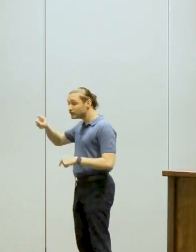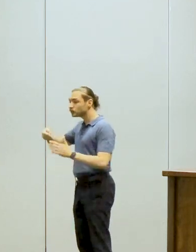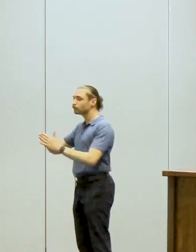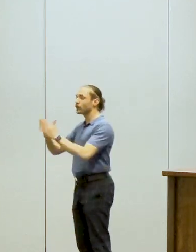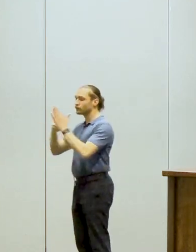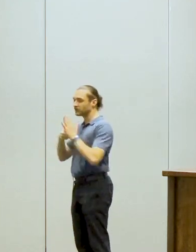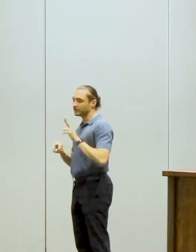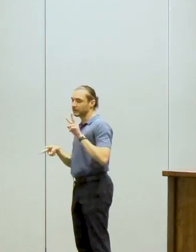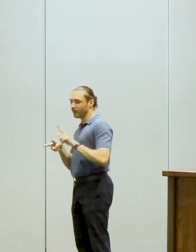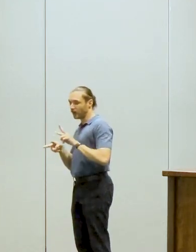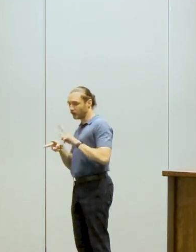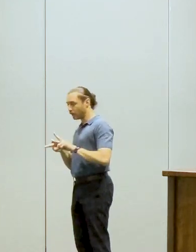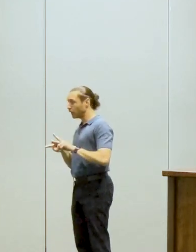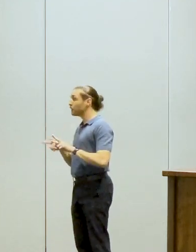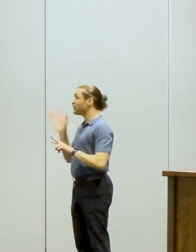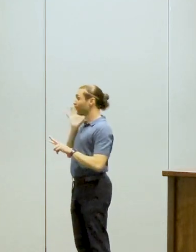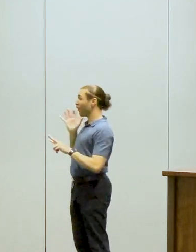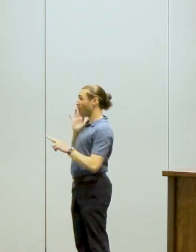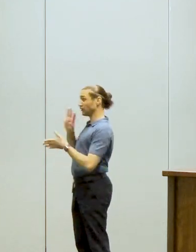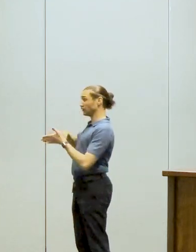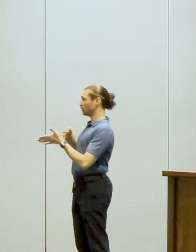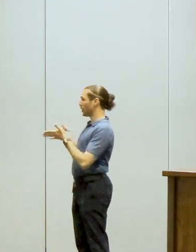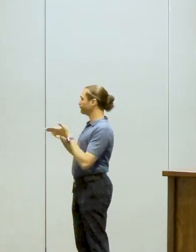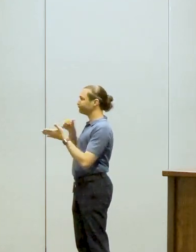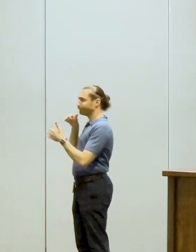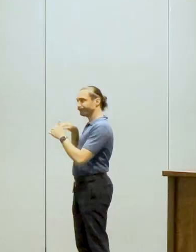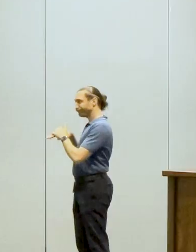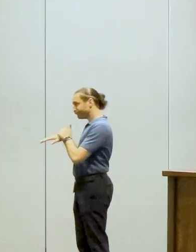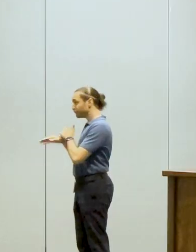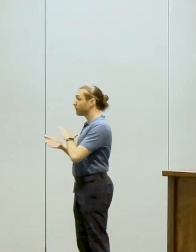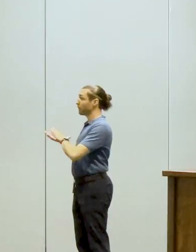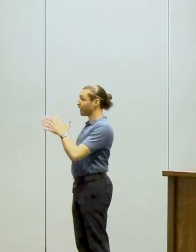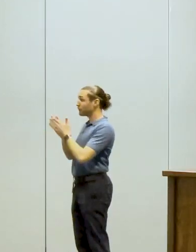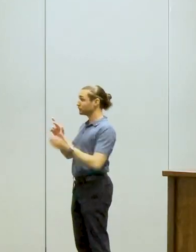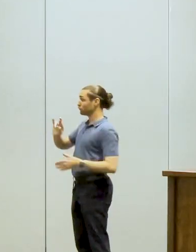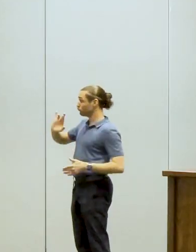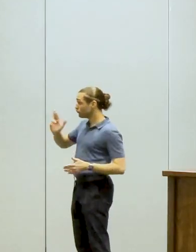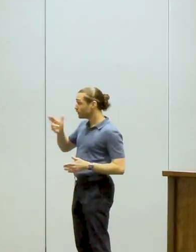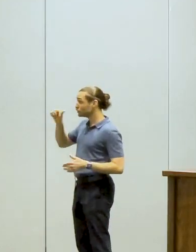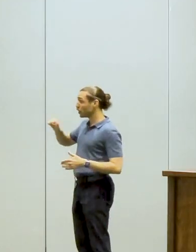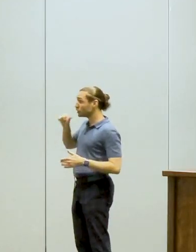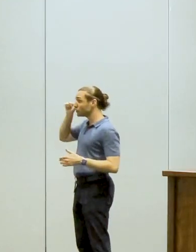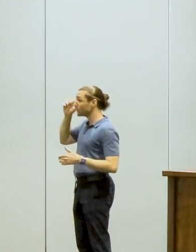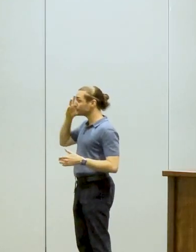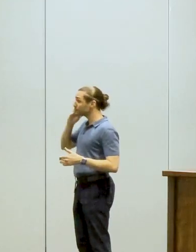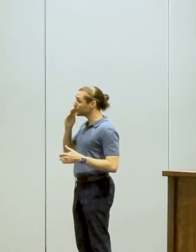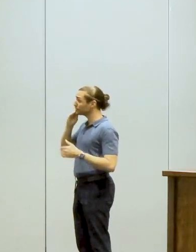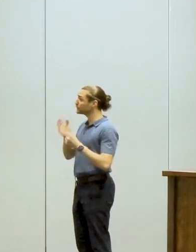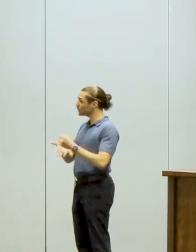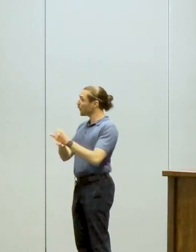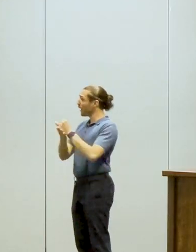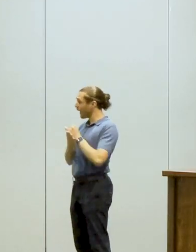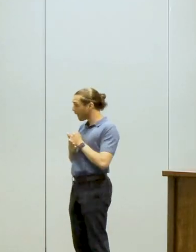turns inaccessible charge and charts into rich auditory experiences, helping students interpret data independently